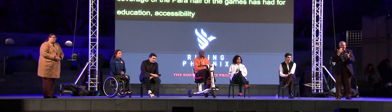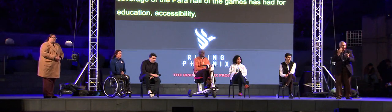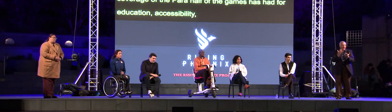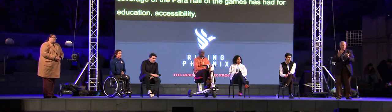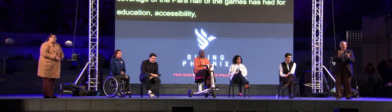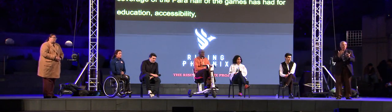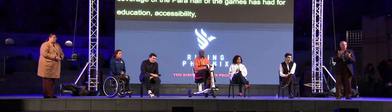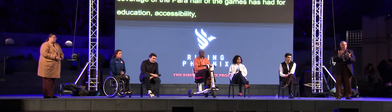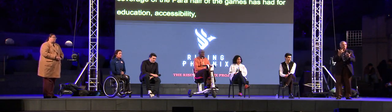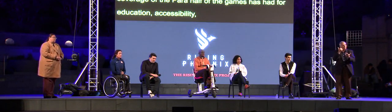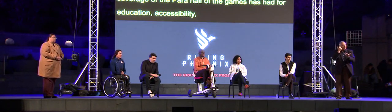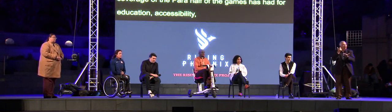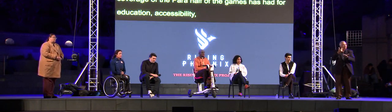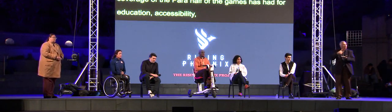because we're being seen?